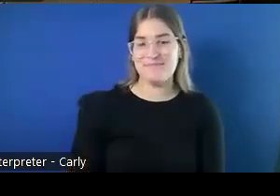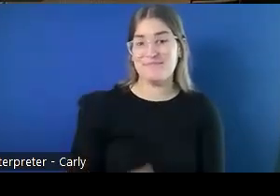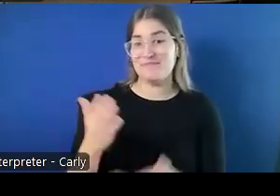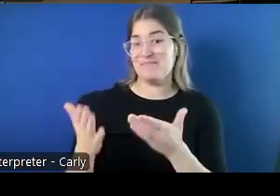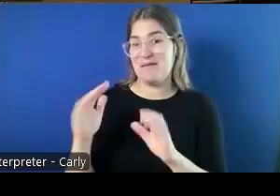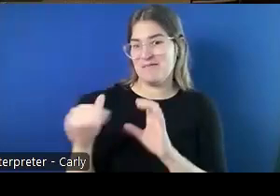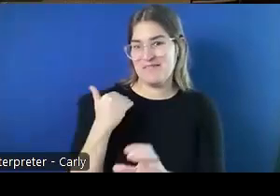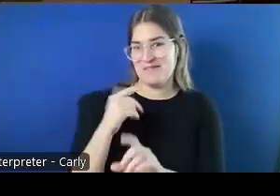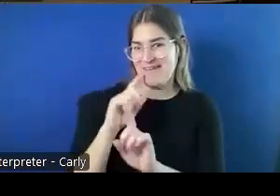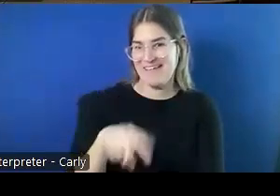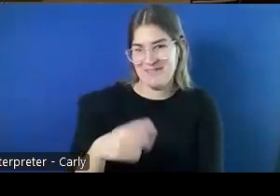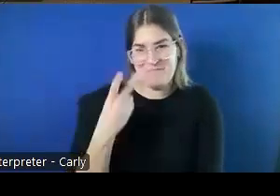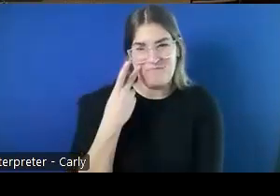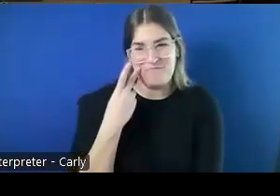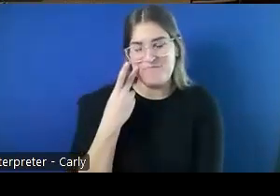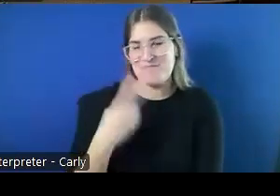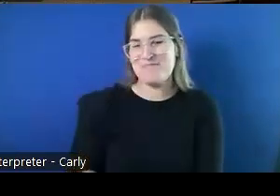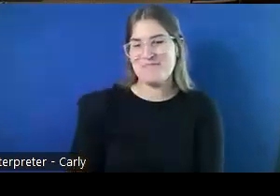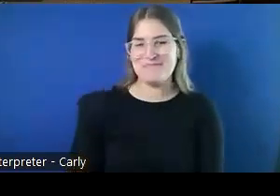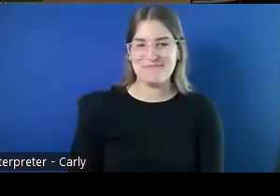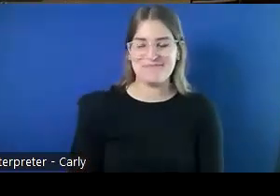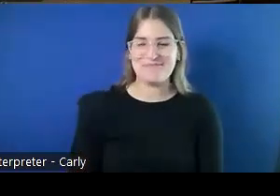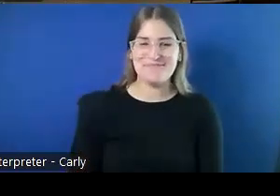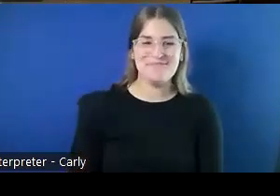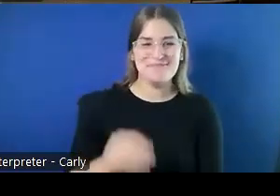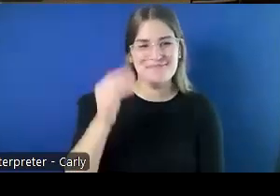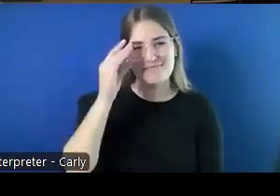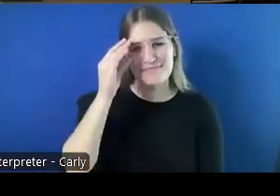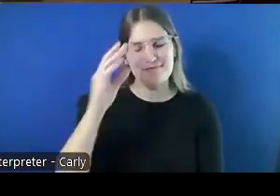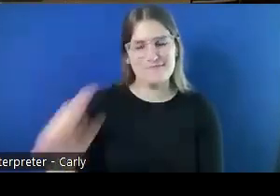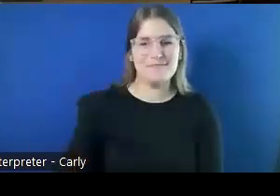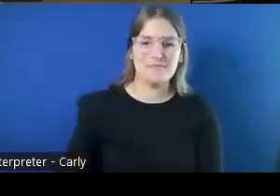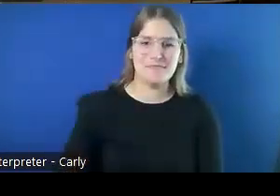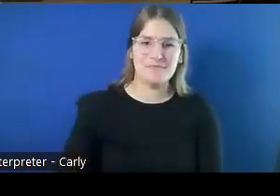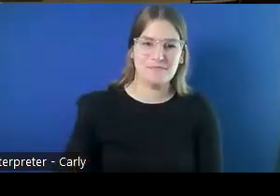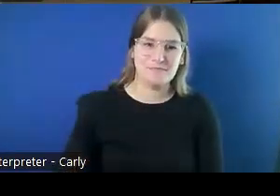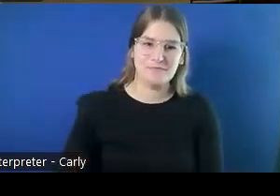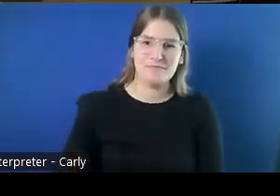the answer running out a time but you know I noticed the the groups you're talking about